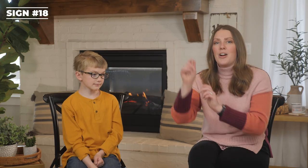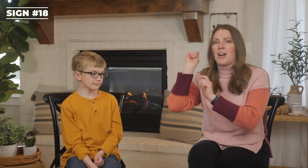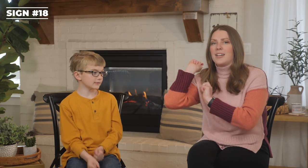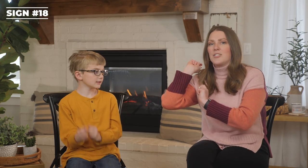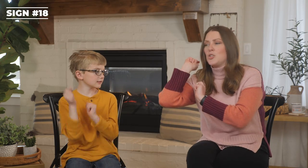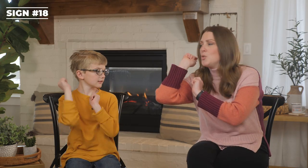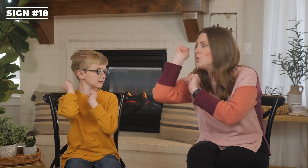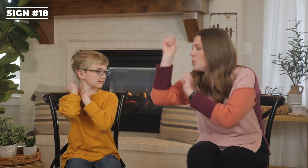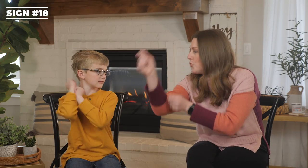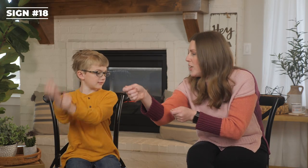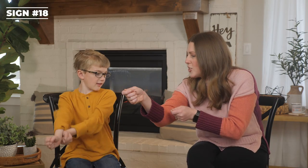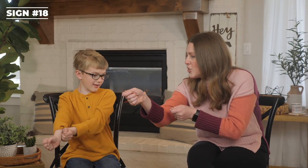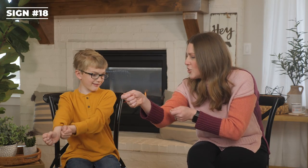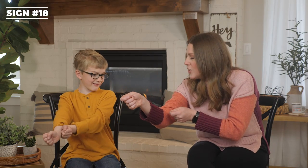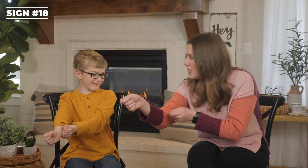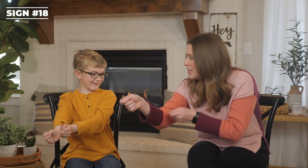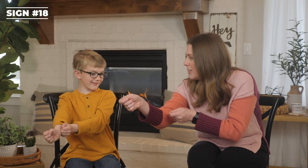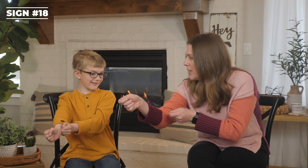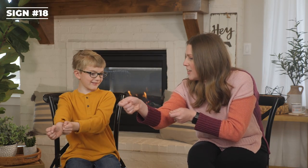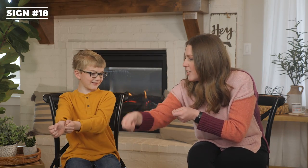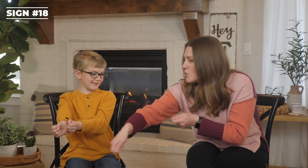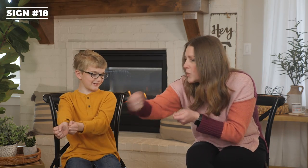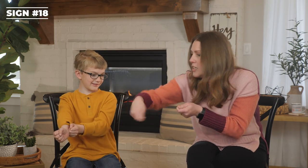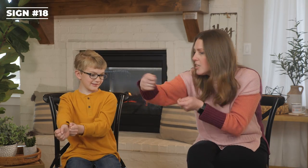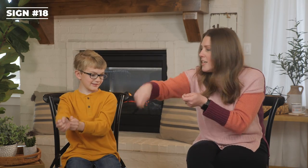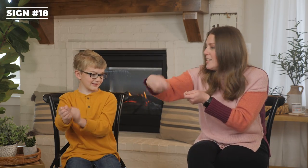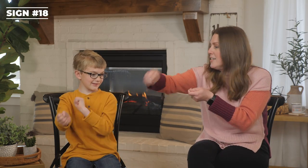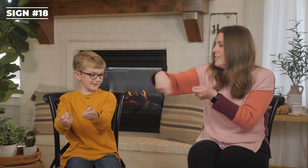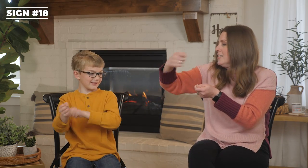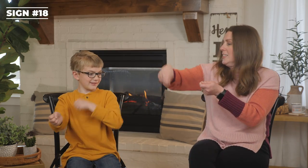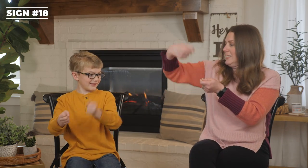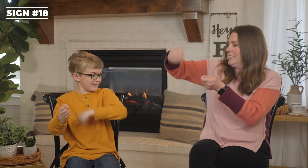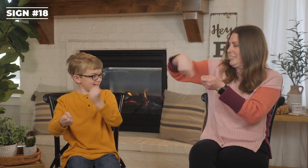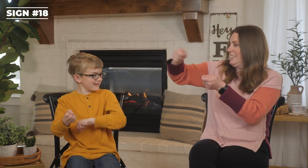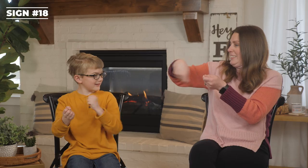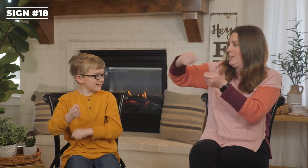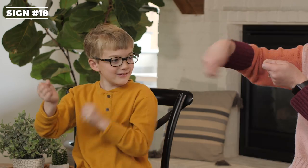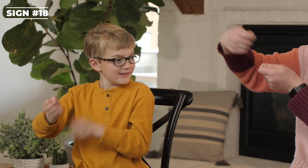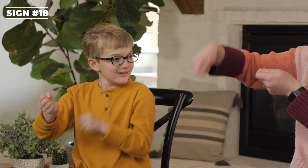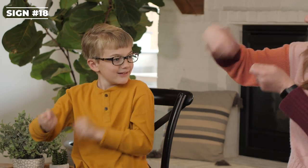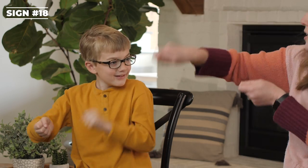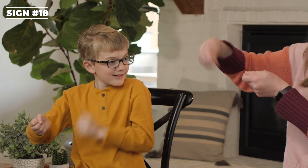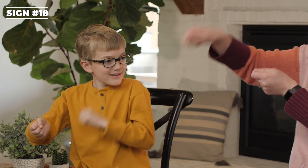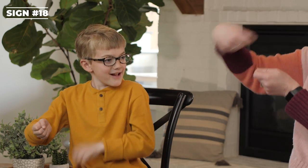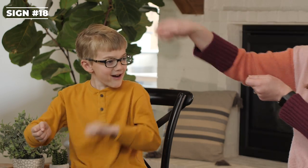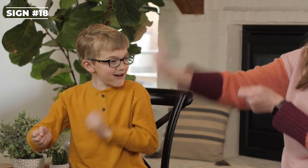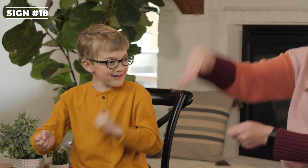All right 'to fish' and then let's reel it in. We got one, we got it.